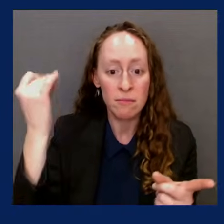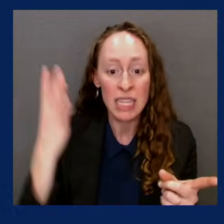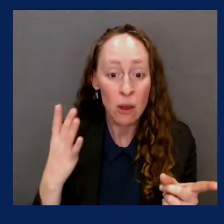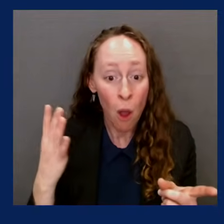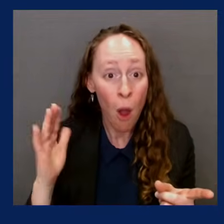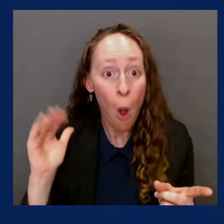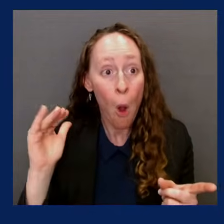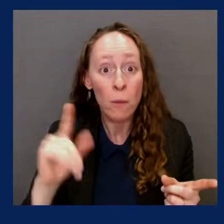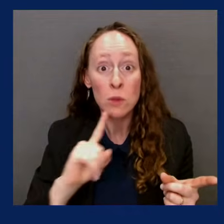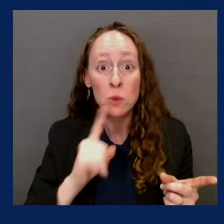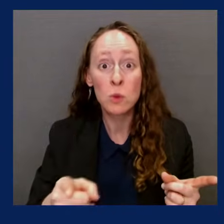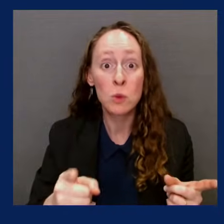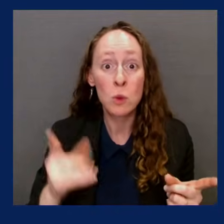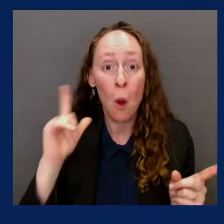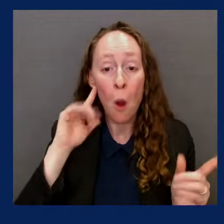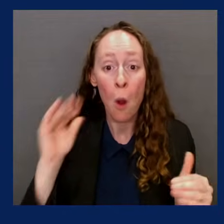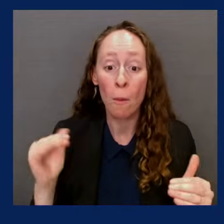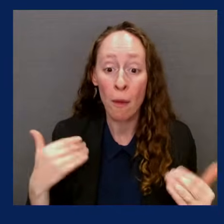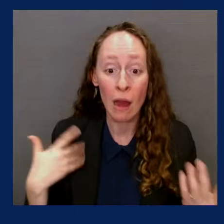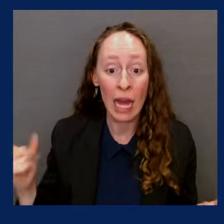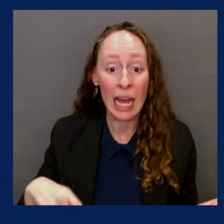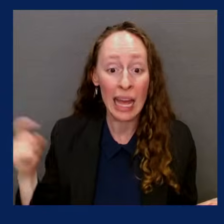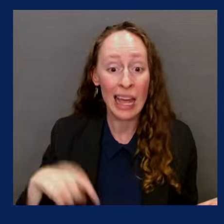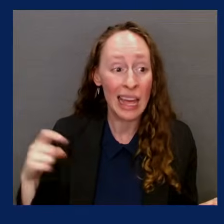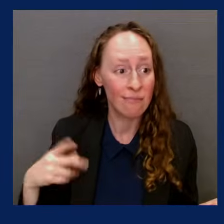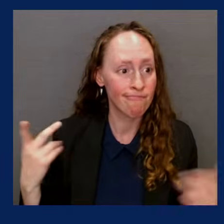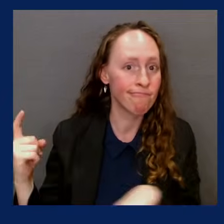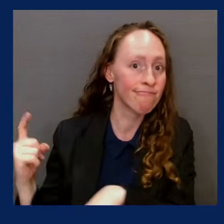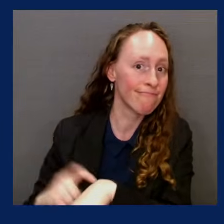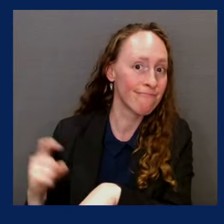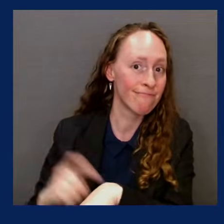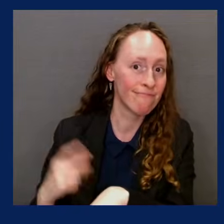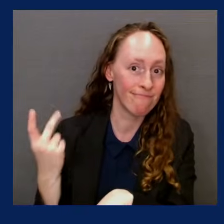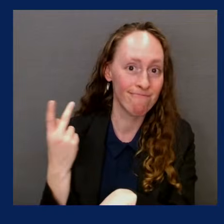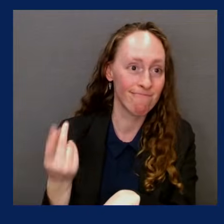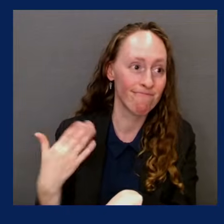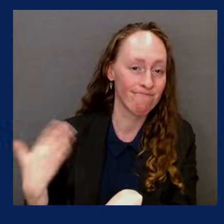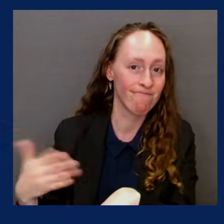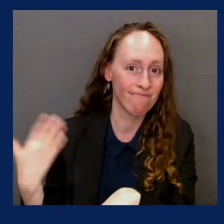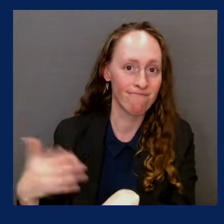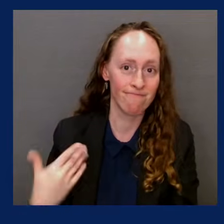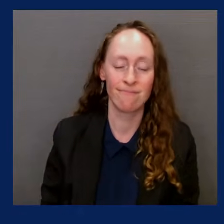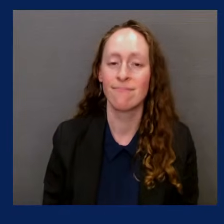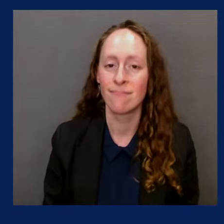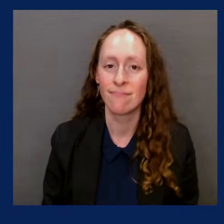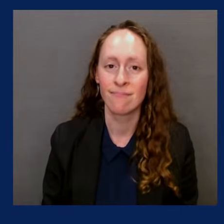We have to get moving. And so, I'm -- I am confident that we're going to be able to get the money for AUKUS